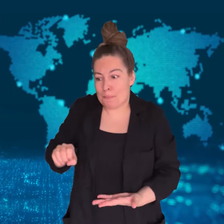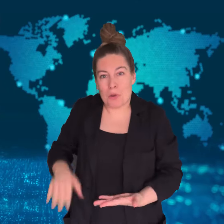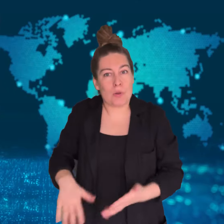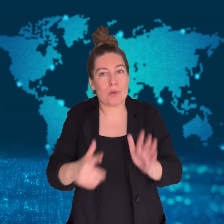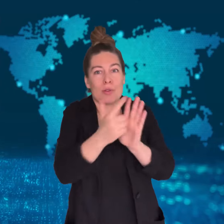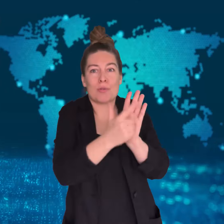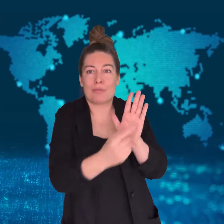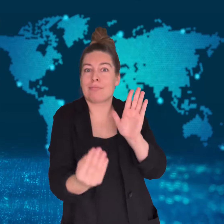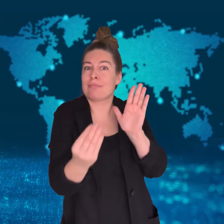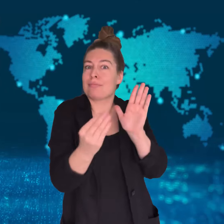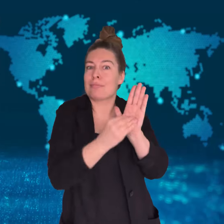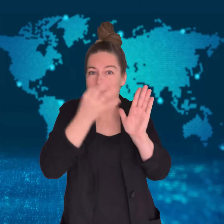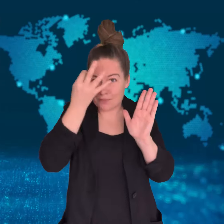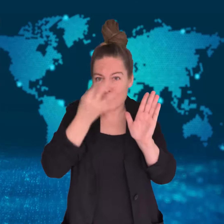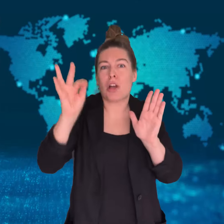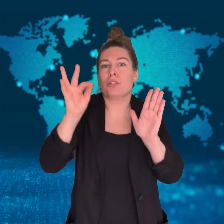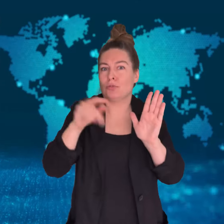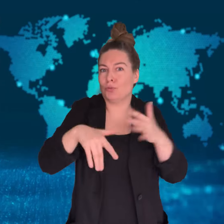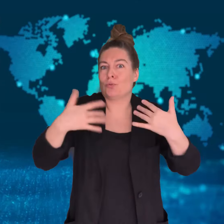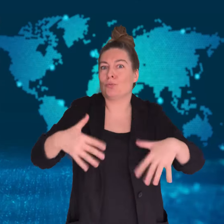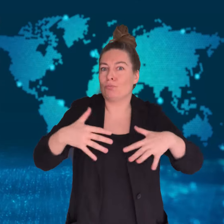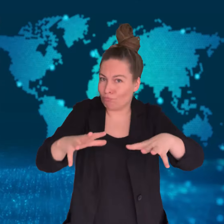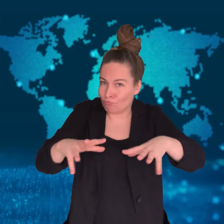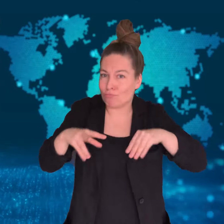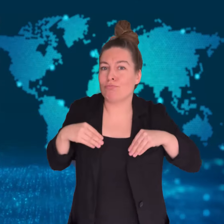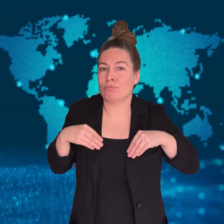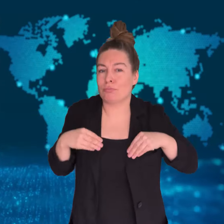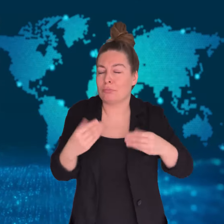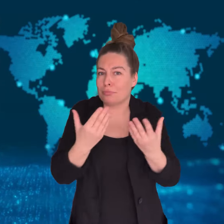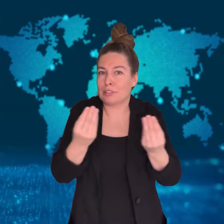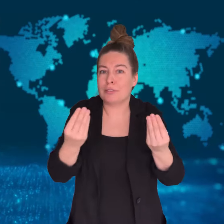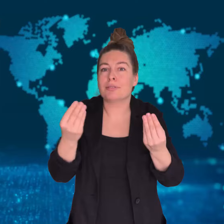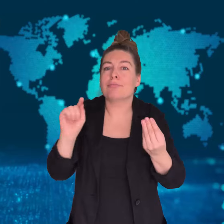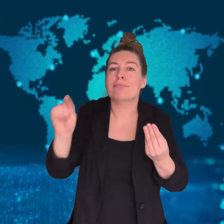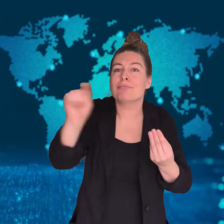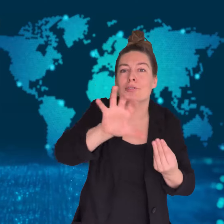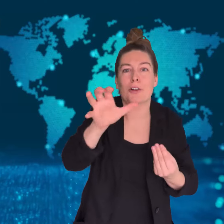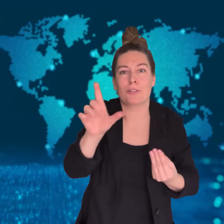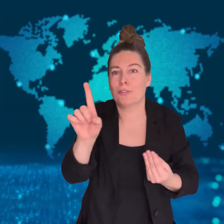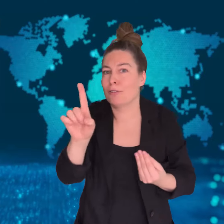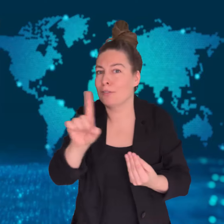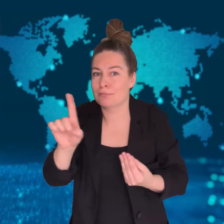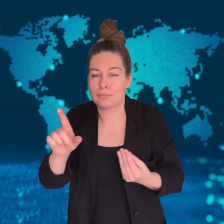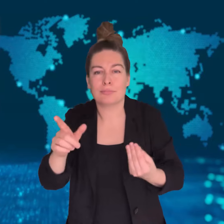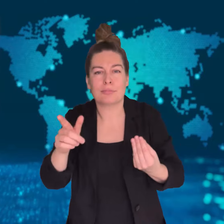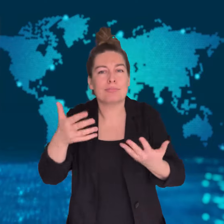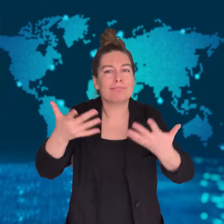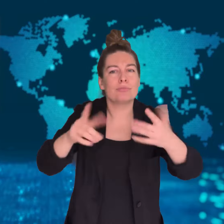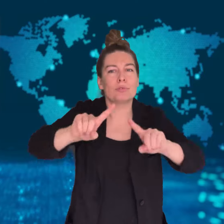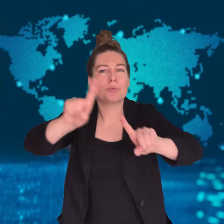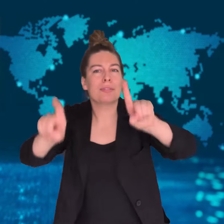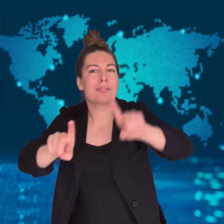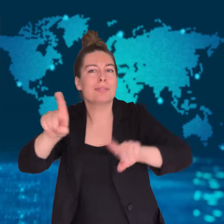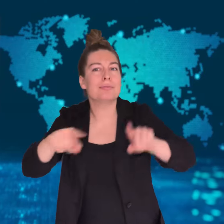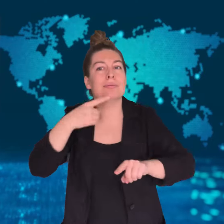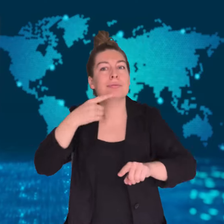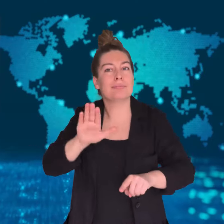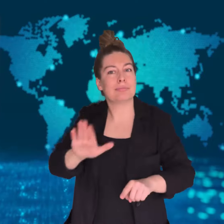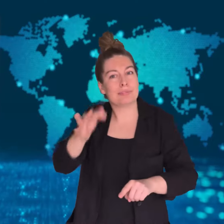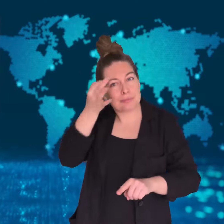there were celebrations by activist groups.